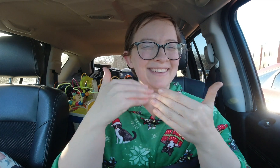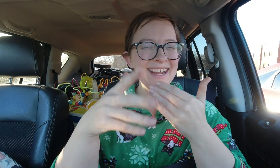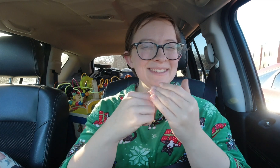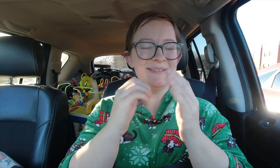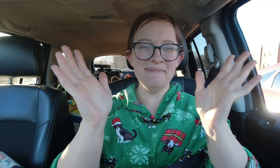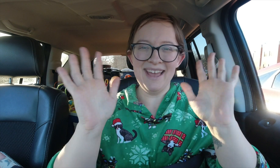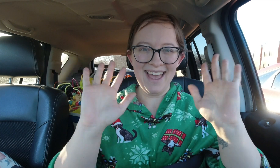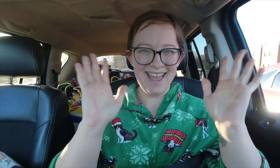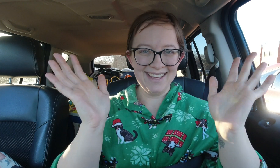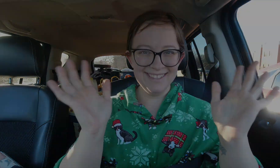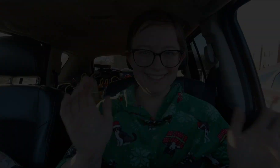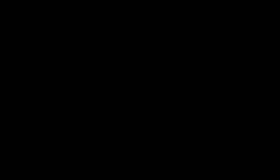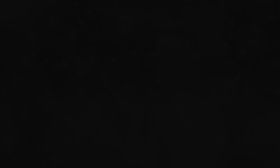and I'll see you in the next one. Bye!